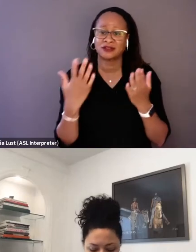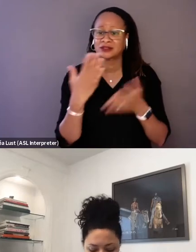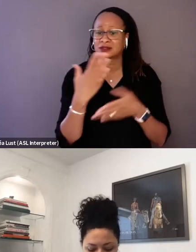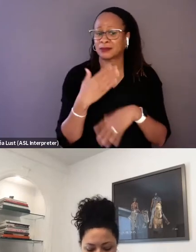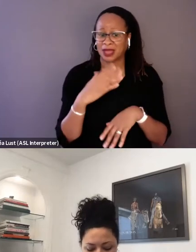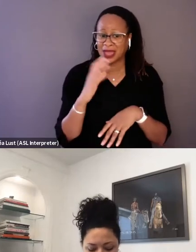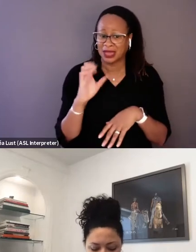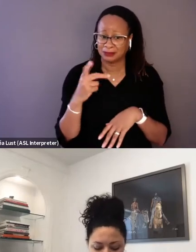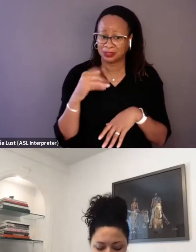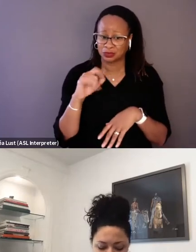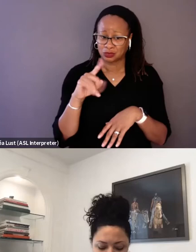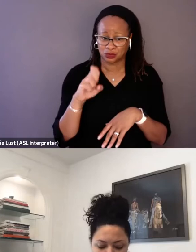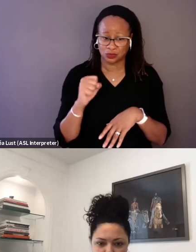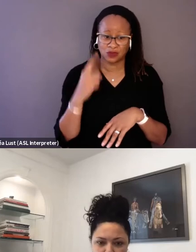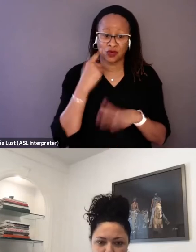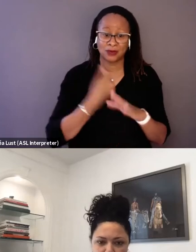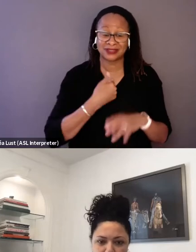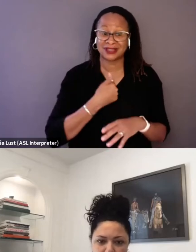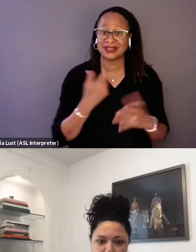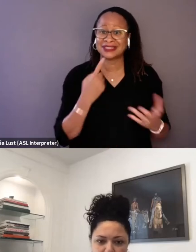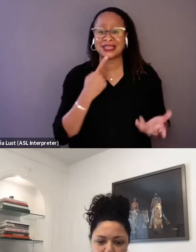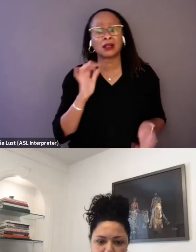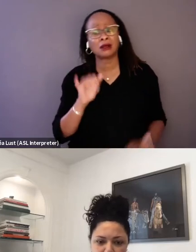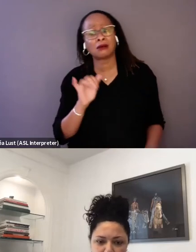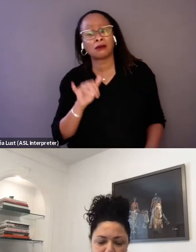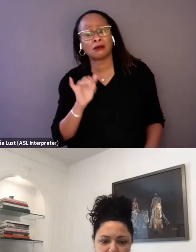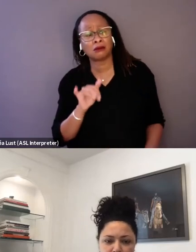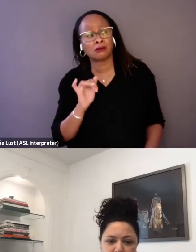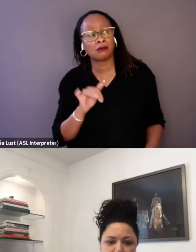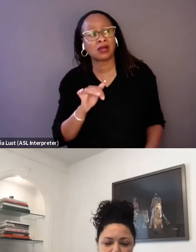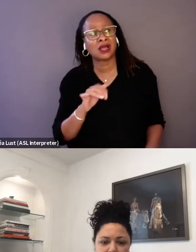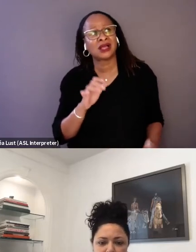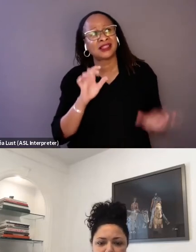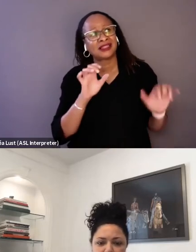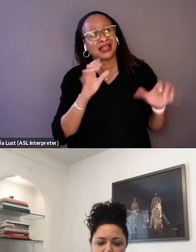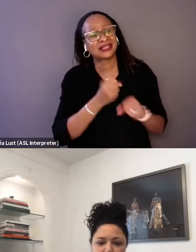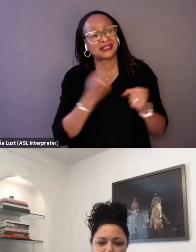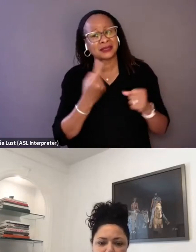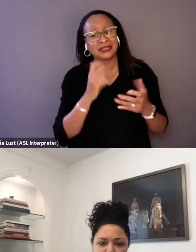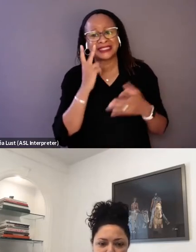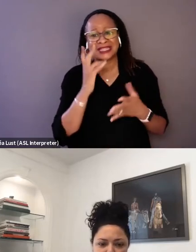And for me, I was like, oh, this takes something that could be seen as like boring, you know